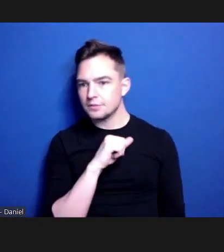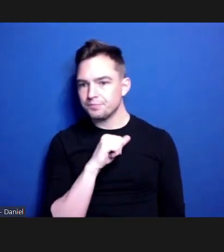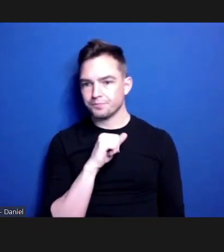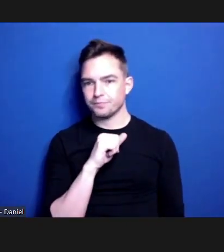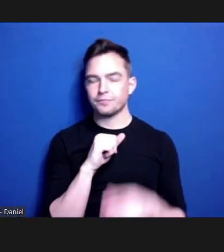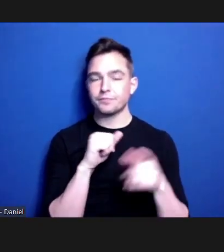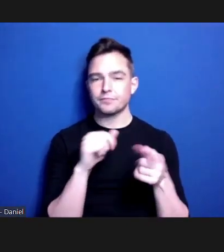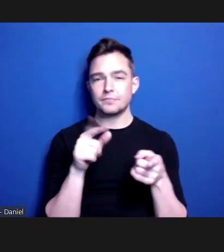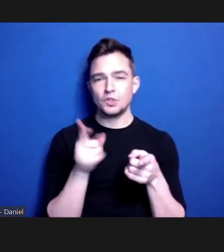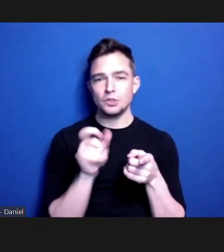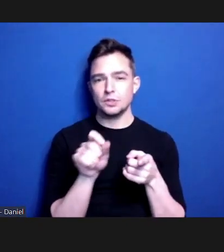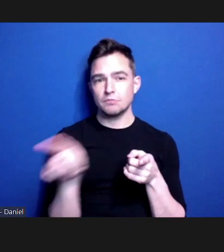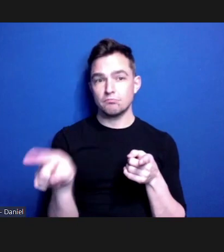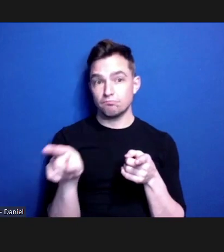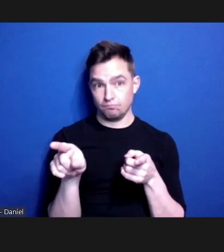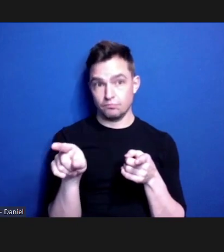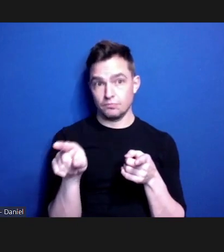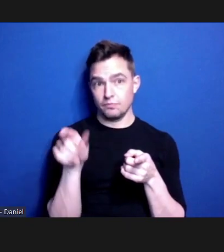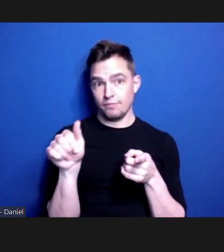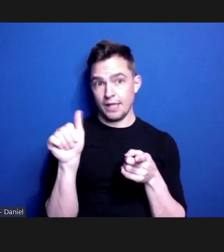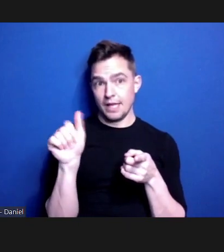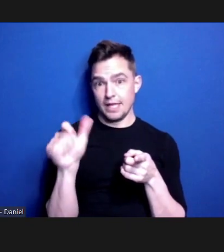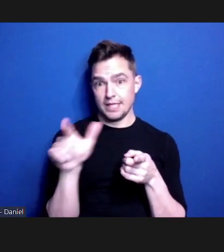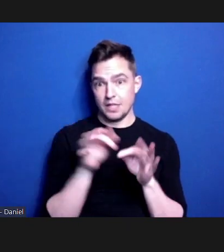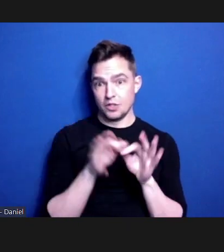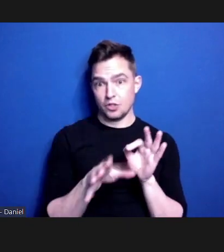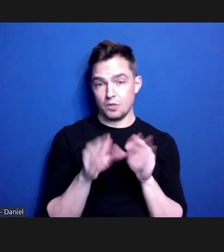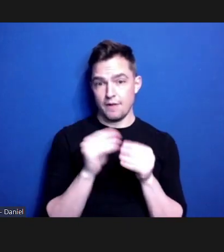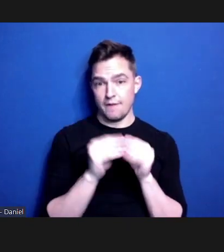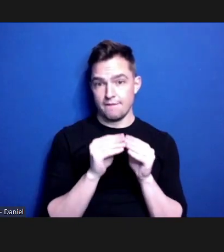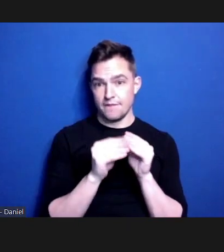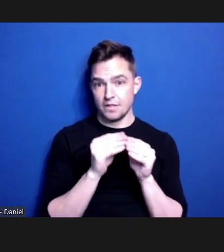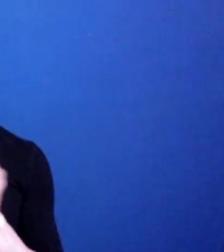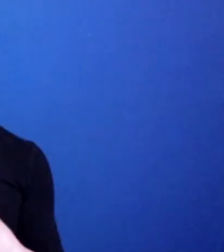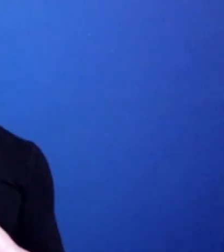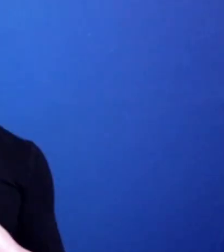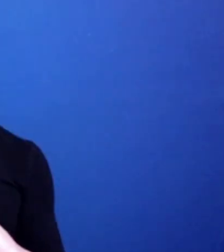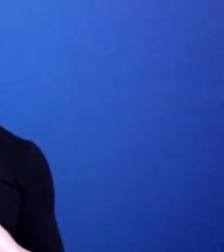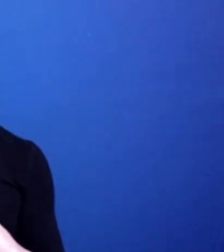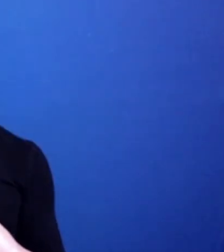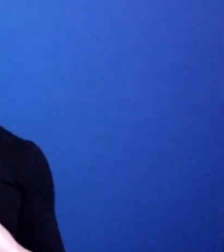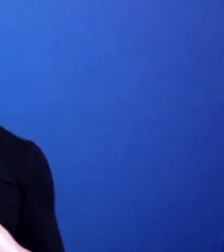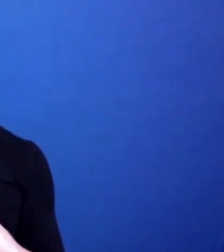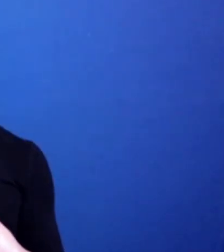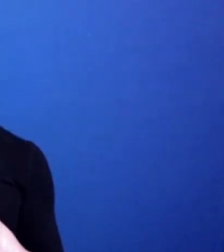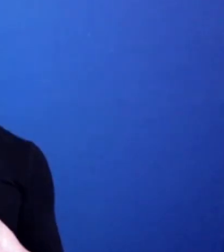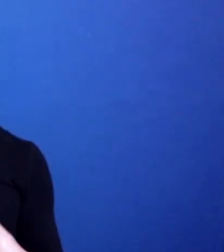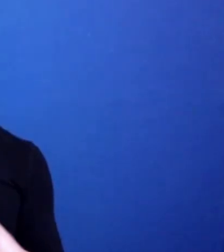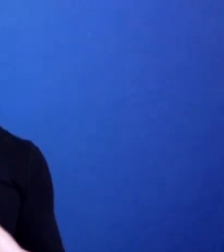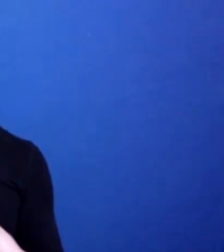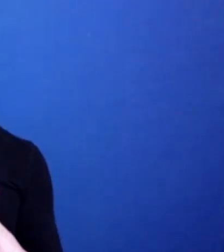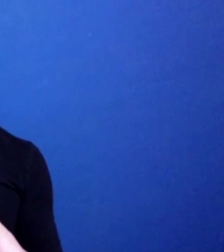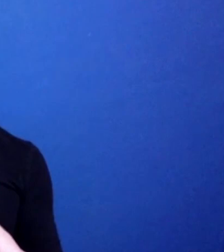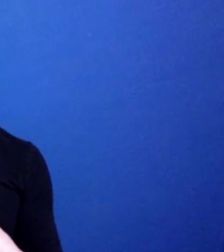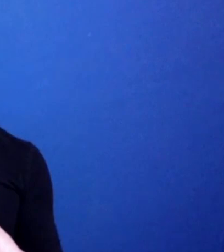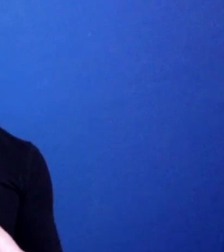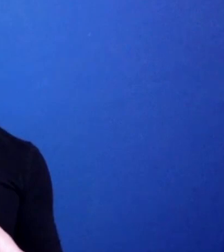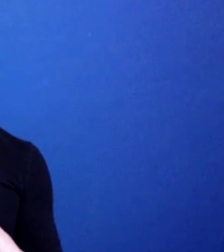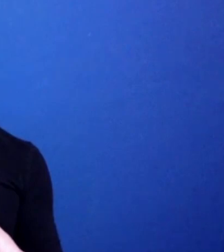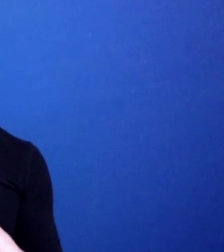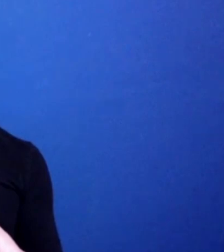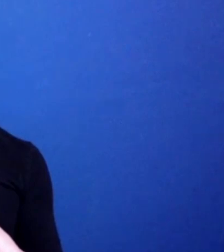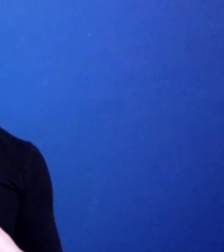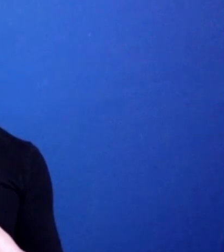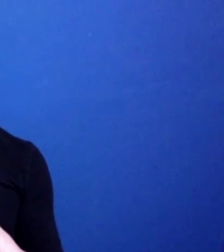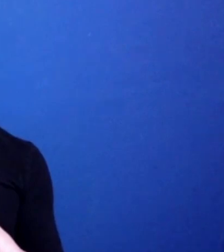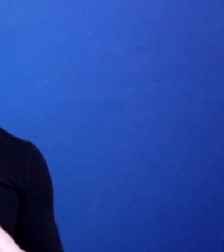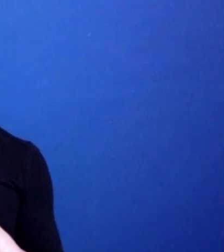to ask that the ASL interpreter fixed the video kindly. It's Idil and I'm done speaking.